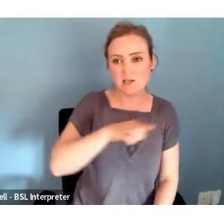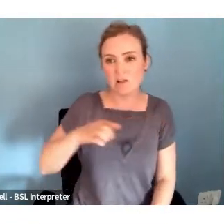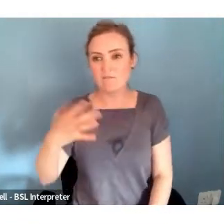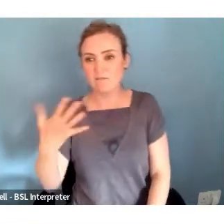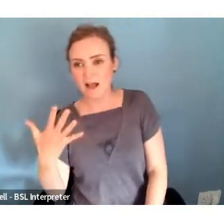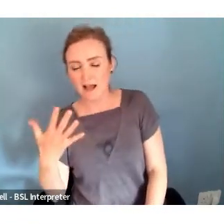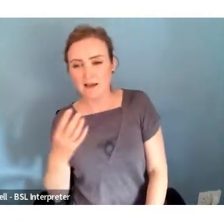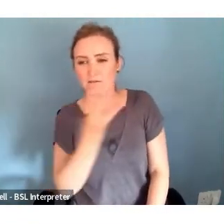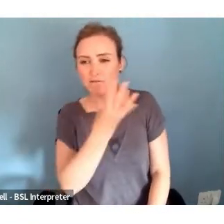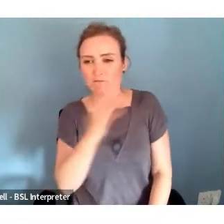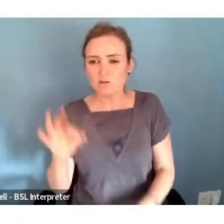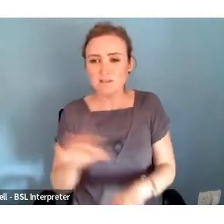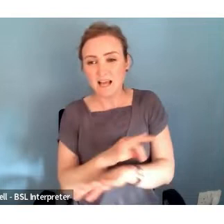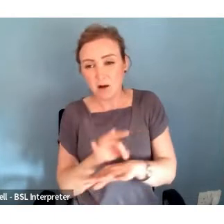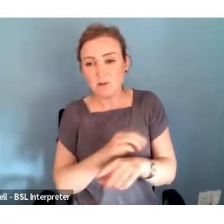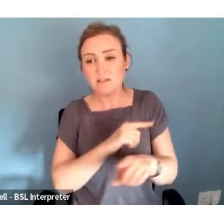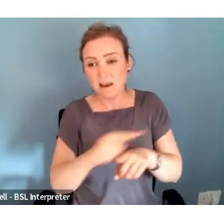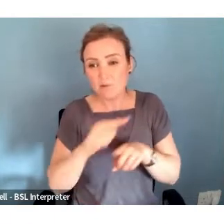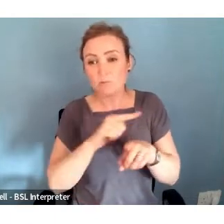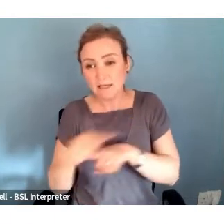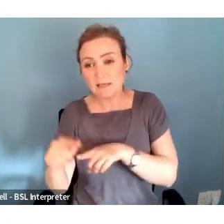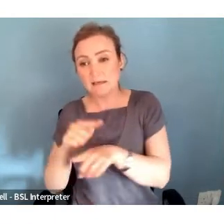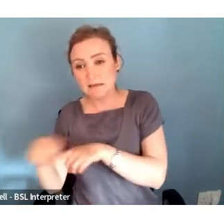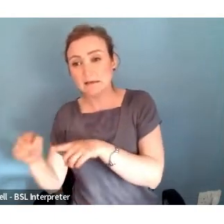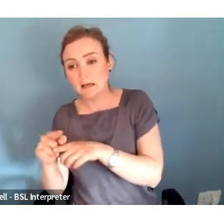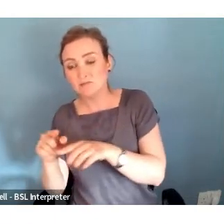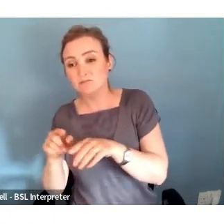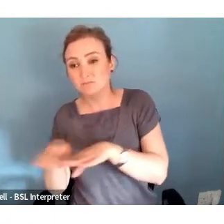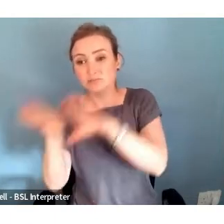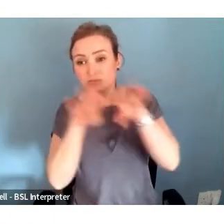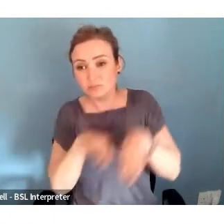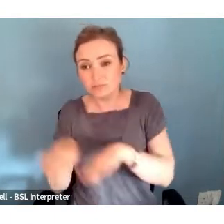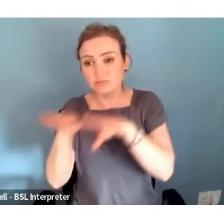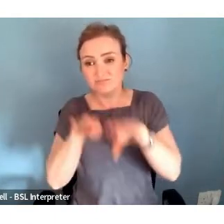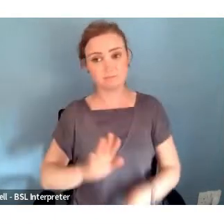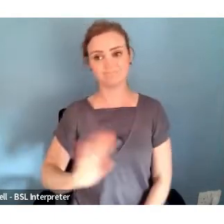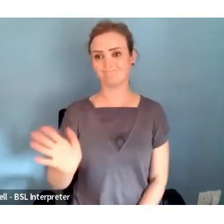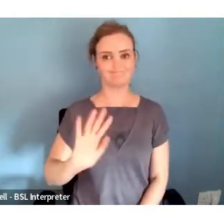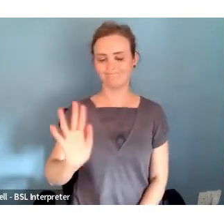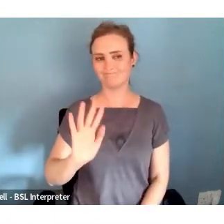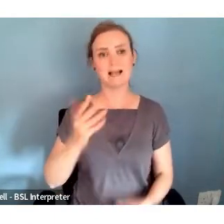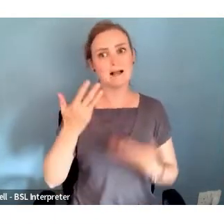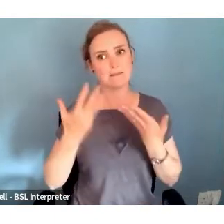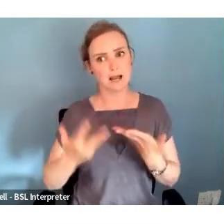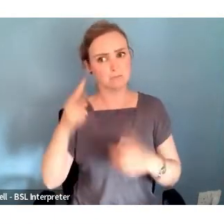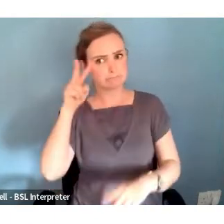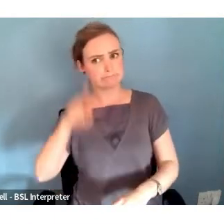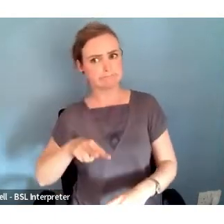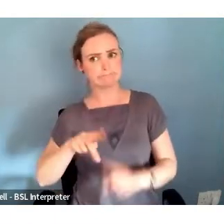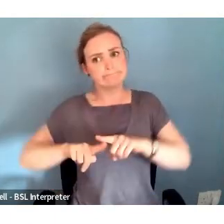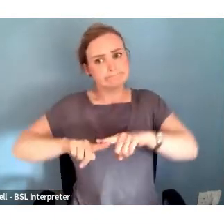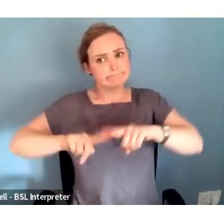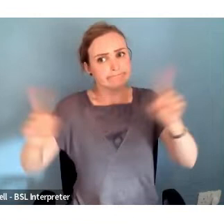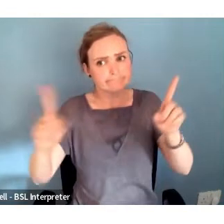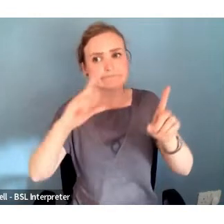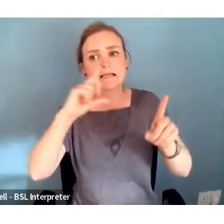recognise there are lots of ways of working now, all equally successful. Some jobs can't be